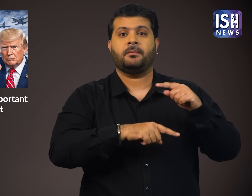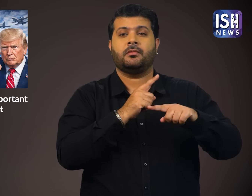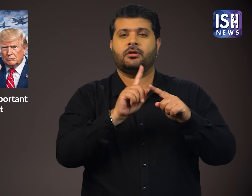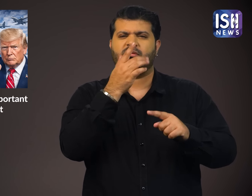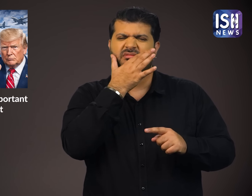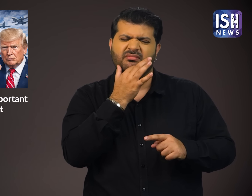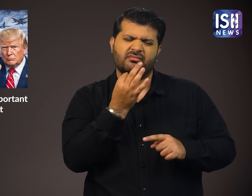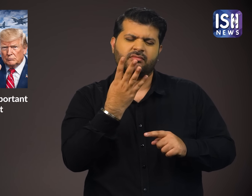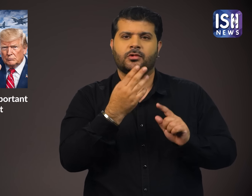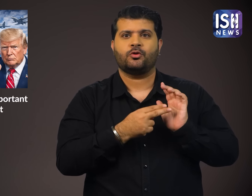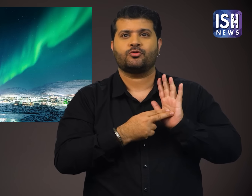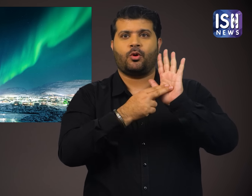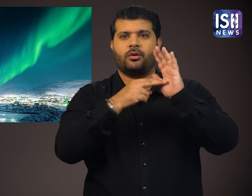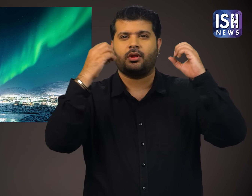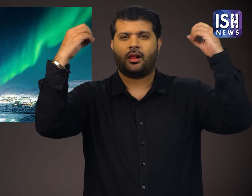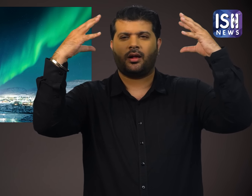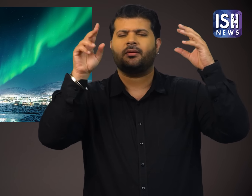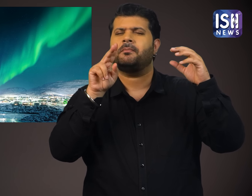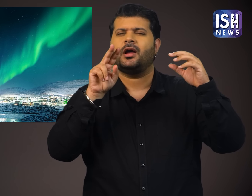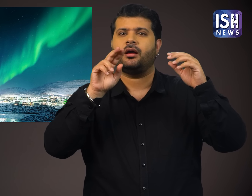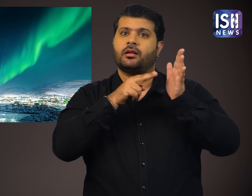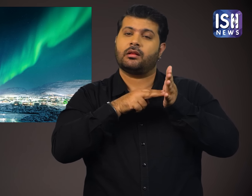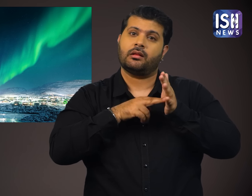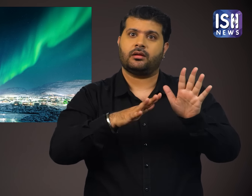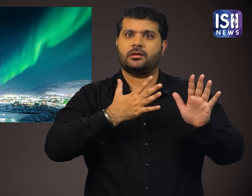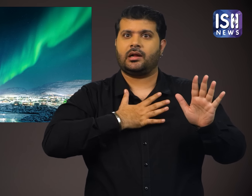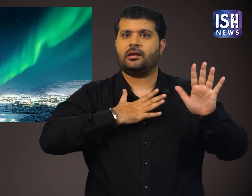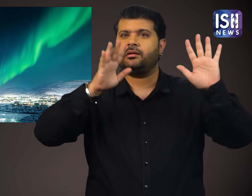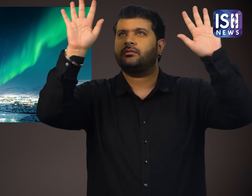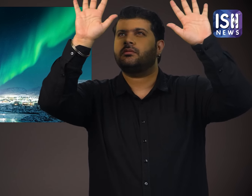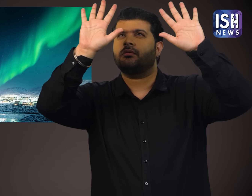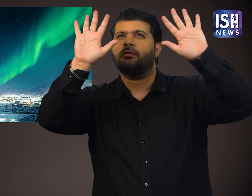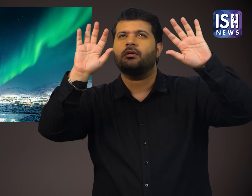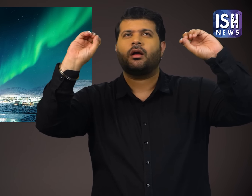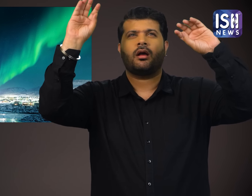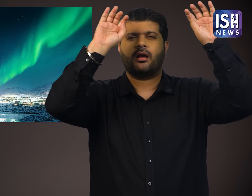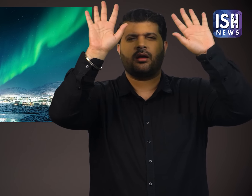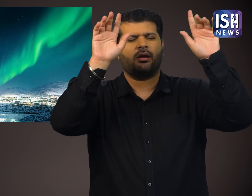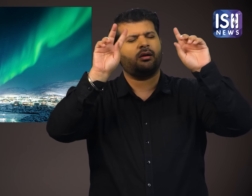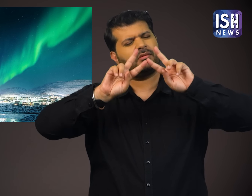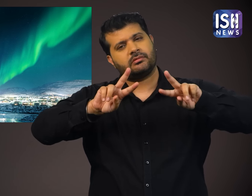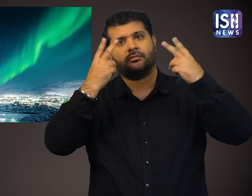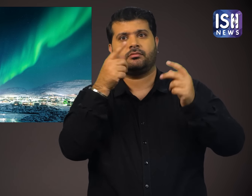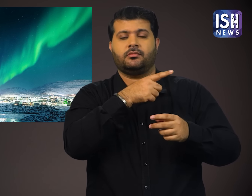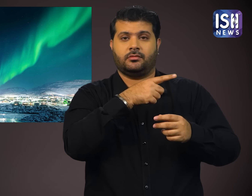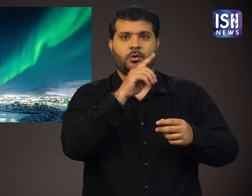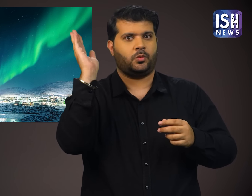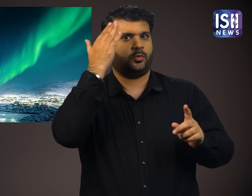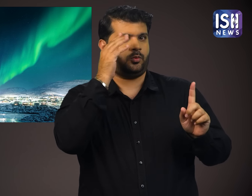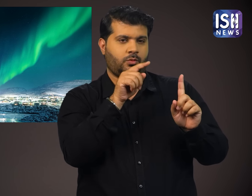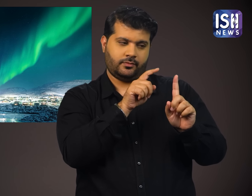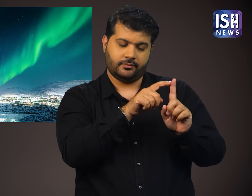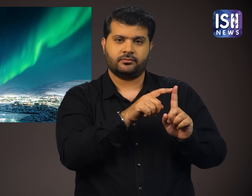It is also famous for its beautiful Northern Lights which glows in shades of green across the sky.